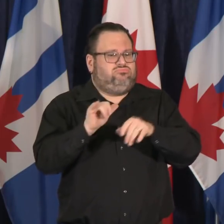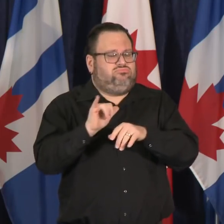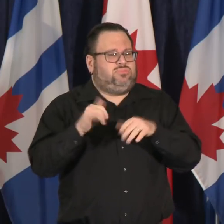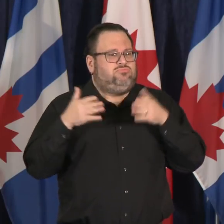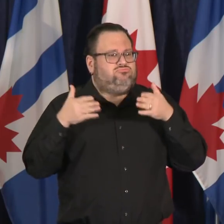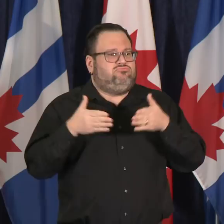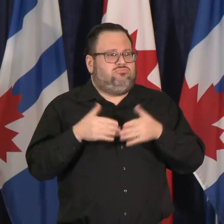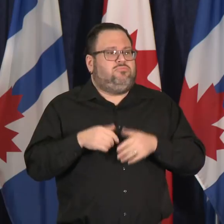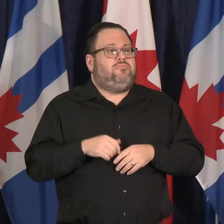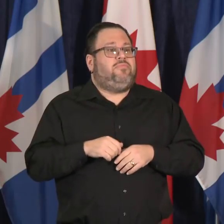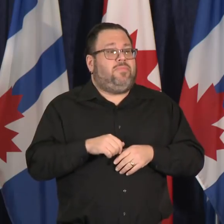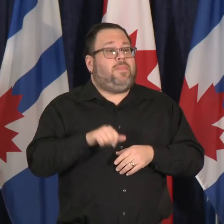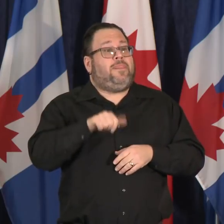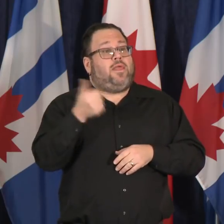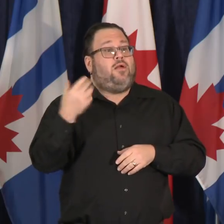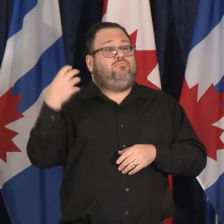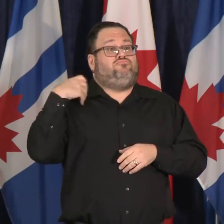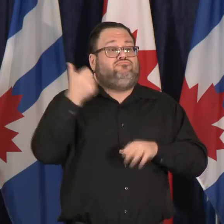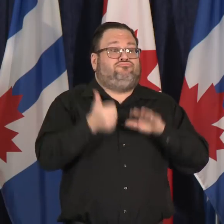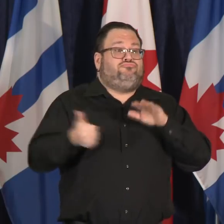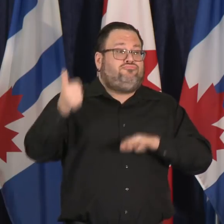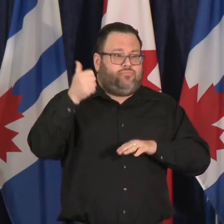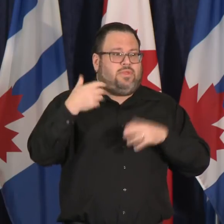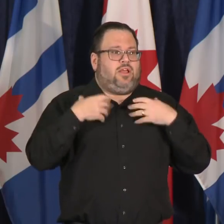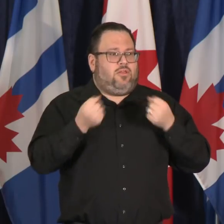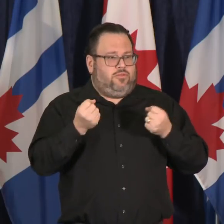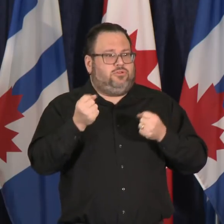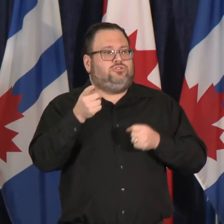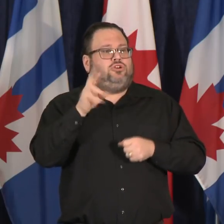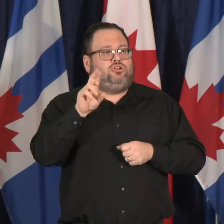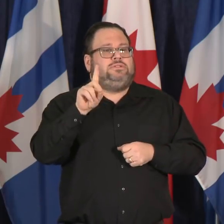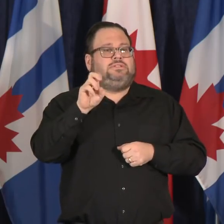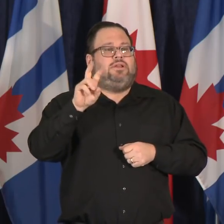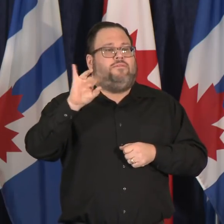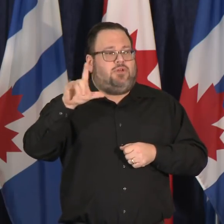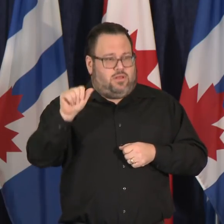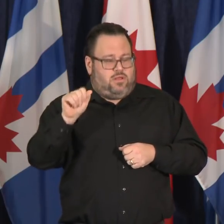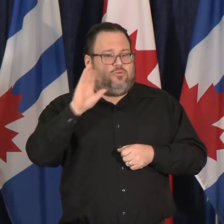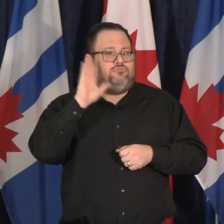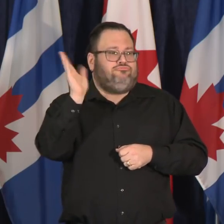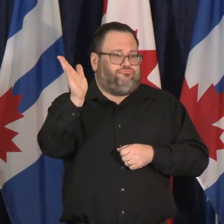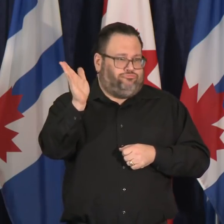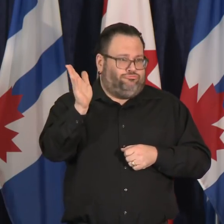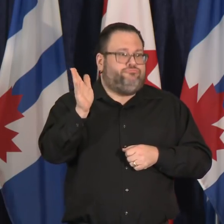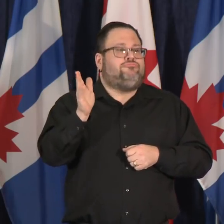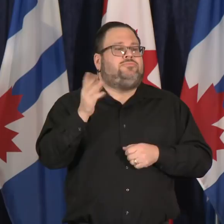admirably the city's public health response to kovat 19 this daily briefing